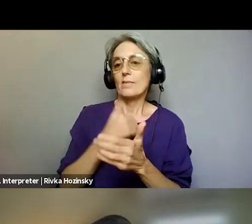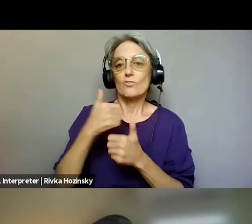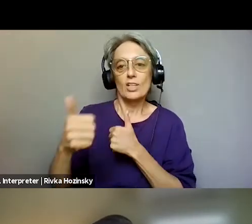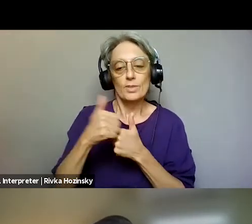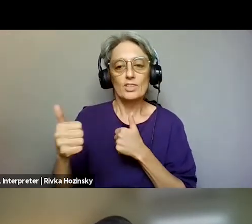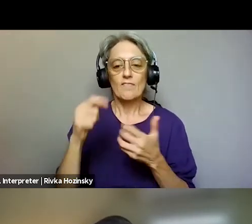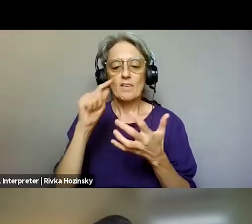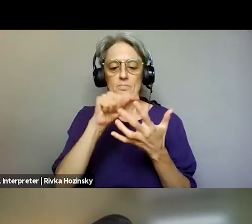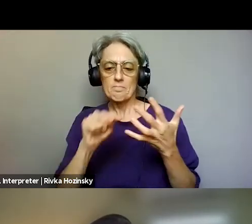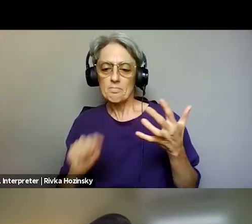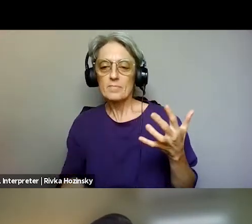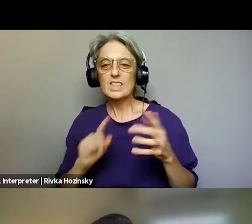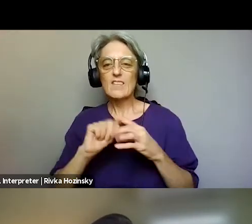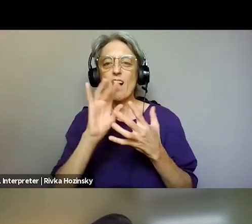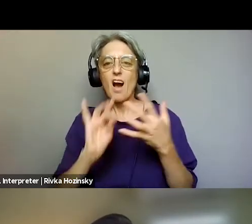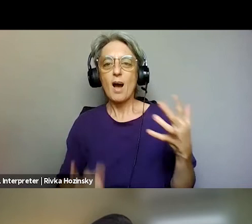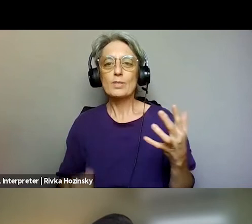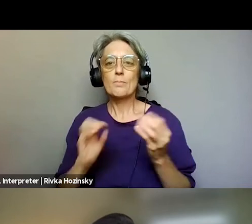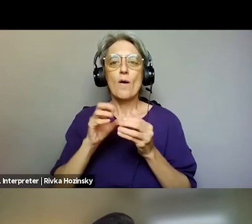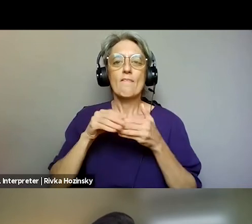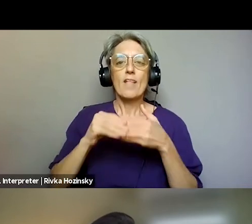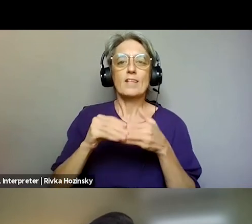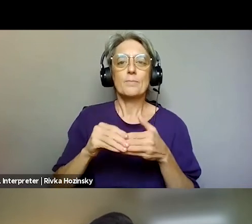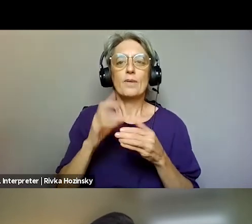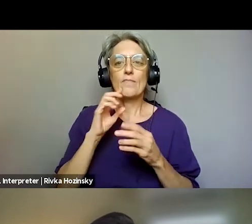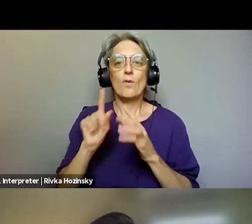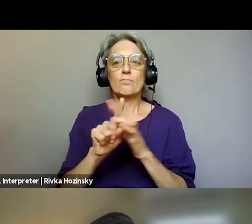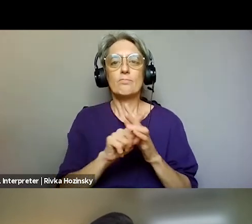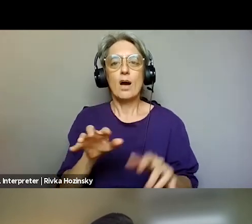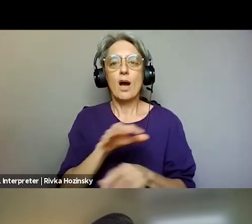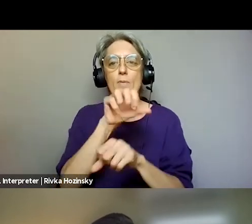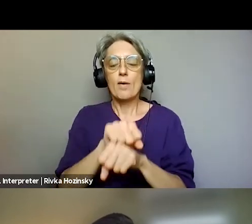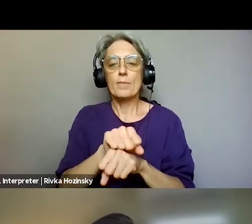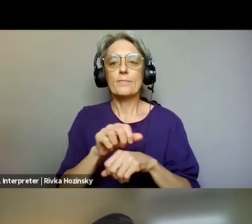I think a good sort of common way of thinking about this is the changes that can be made to the